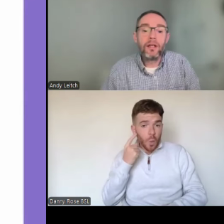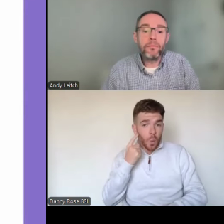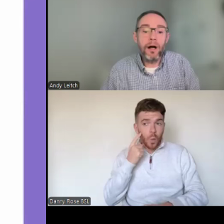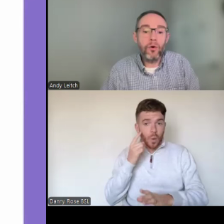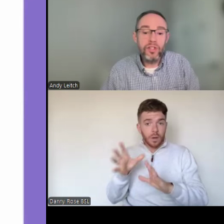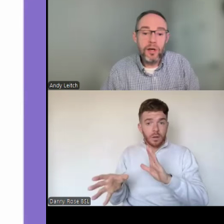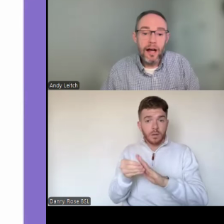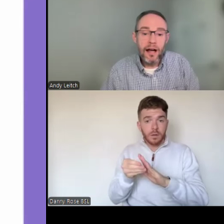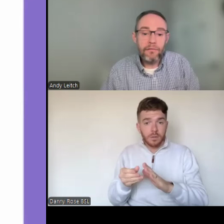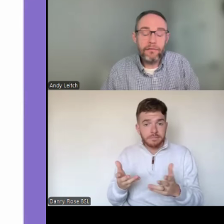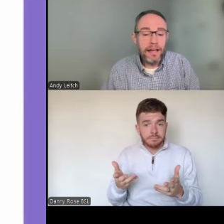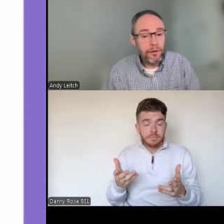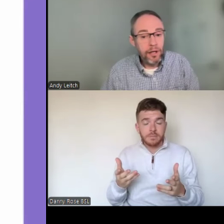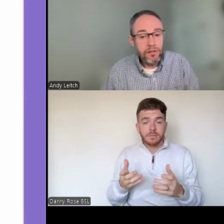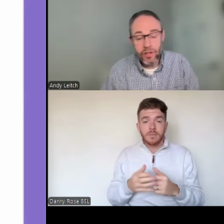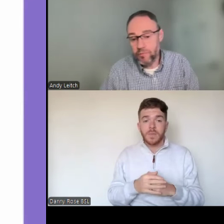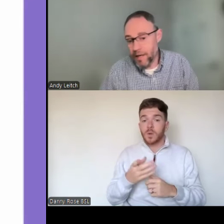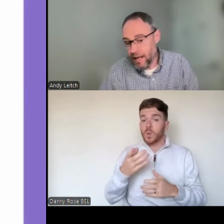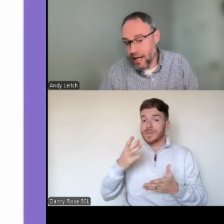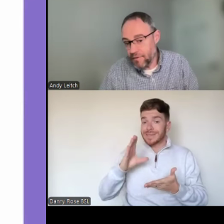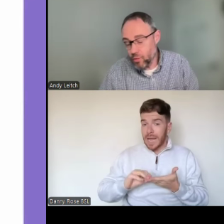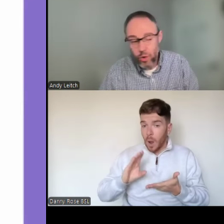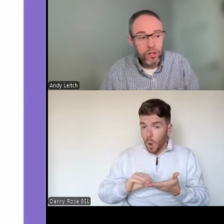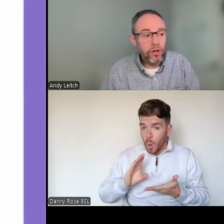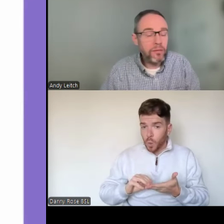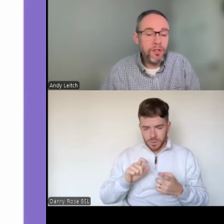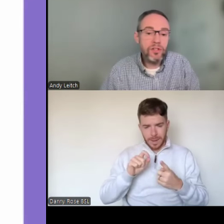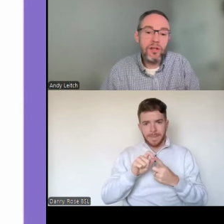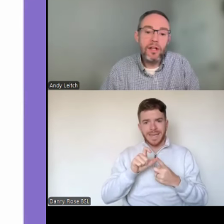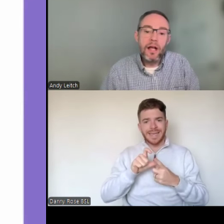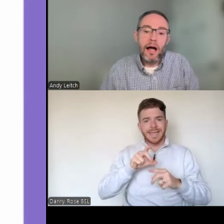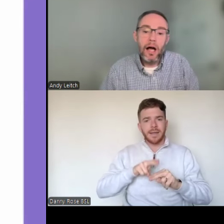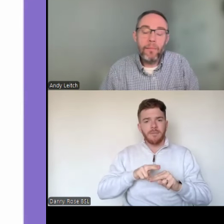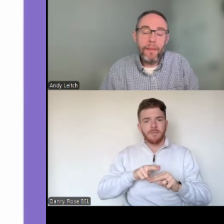You might also have downloads such as PDFs and Word documents.